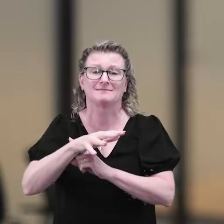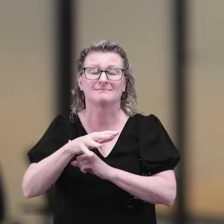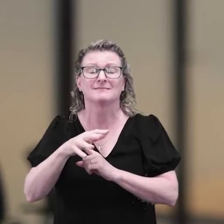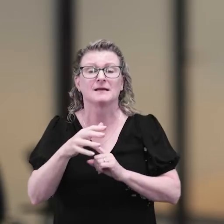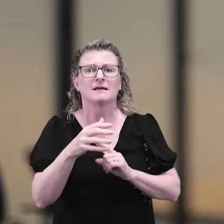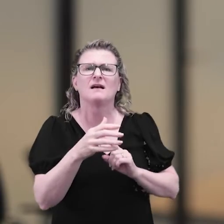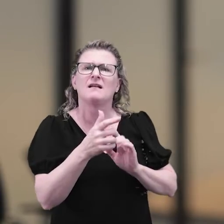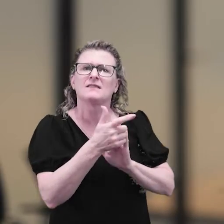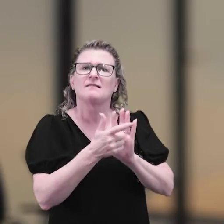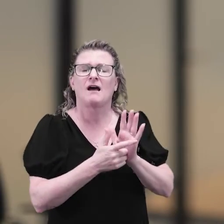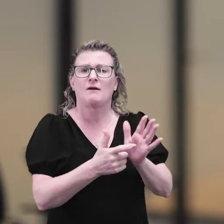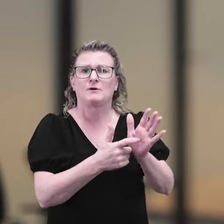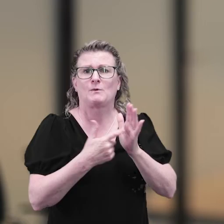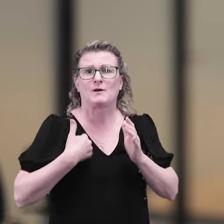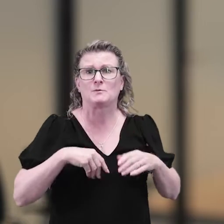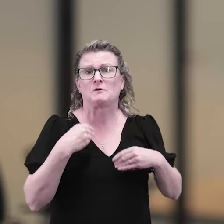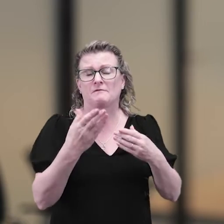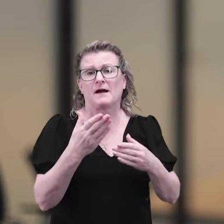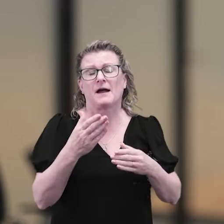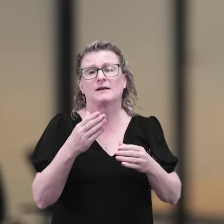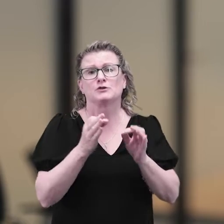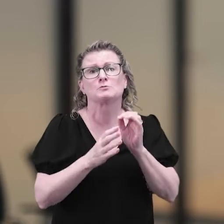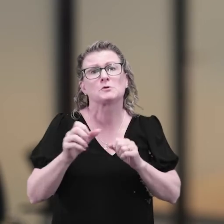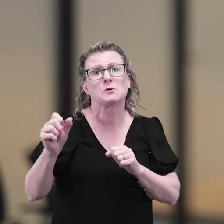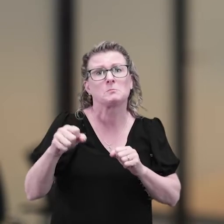Besides the legal requirement to provide an interpreter for deaf